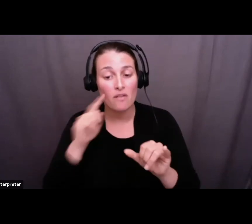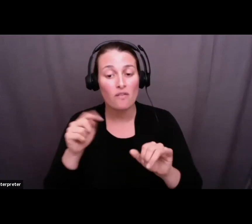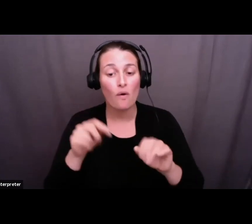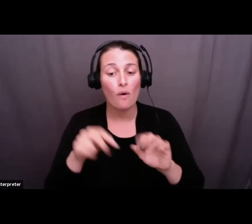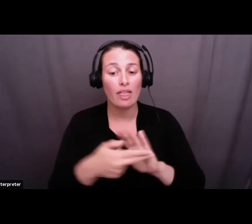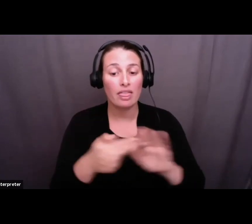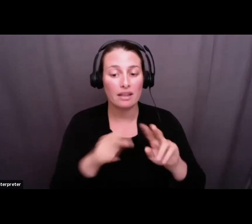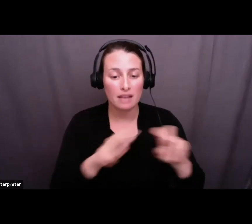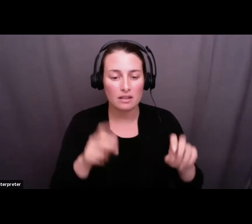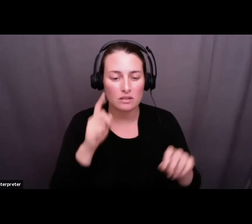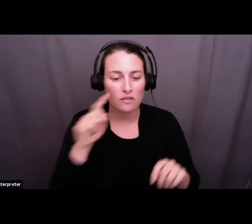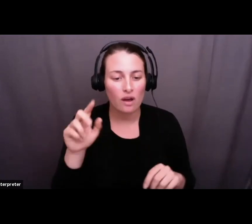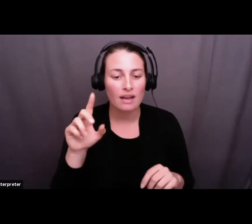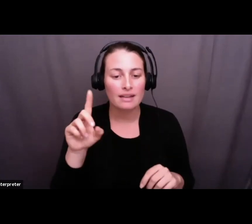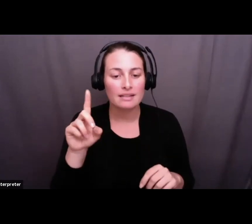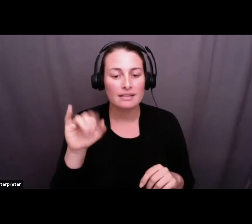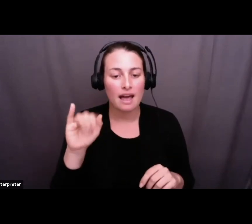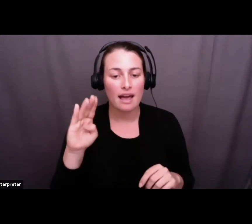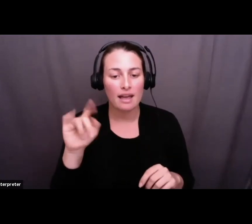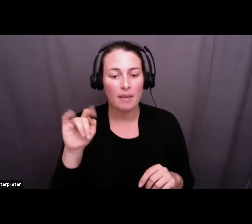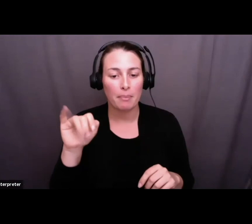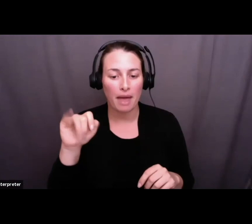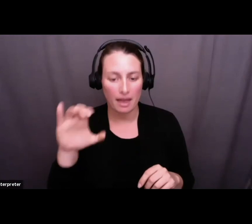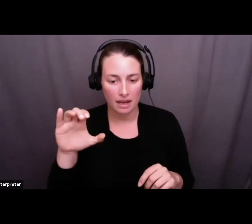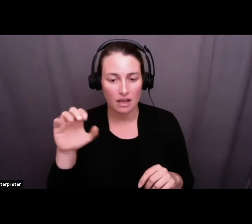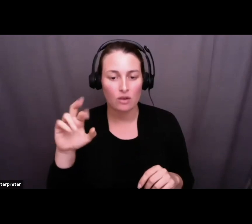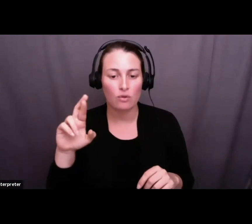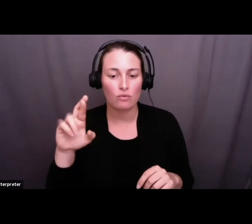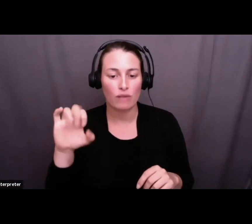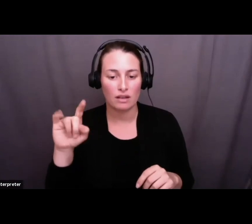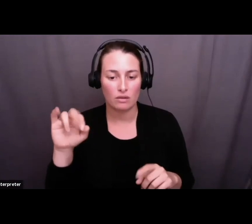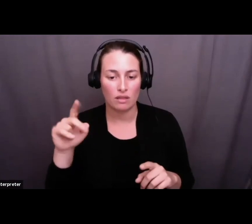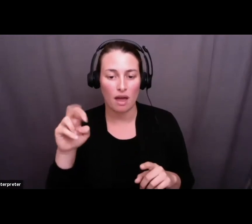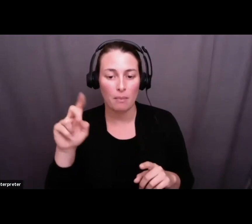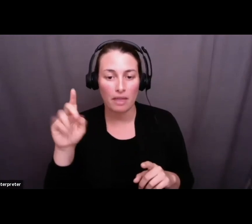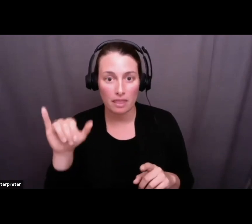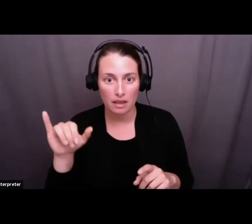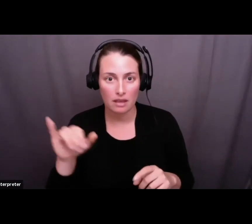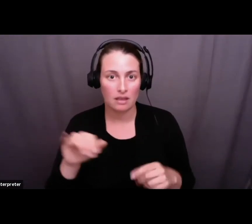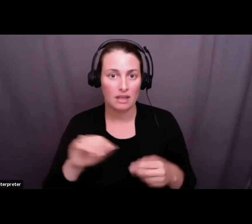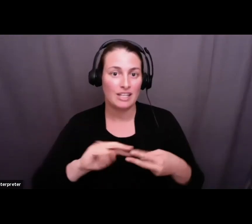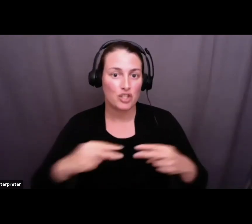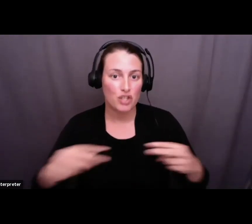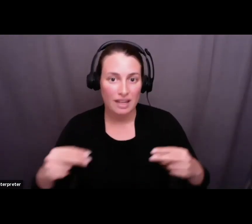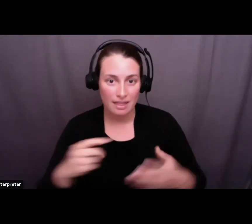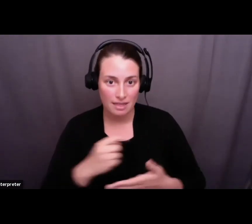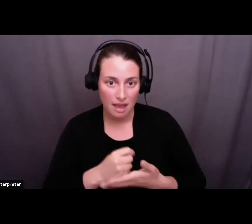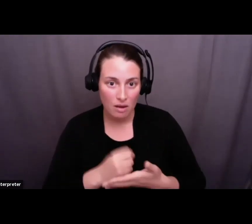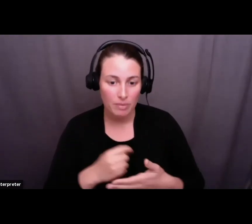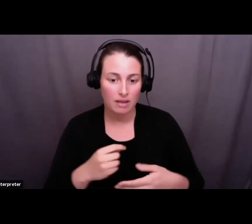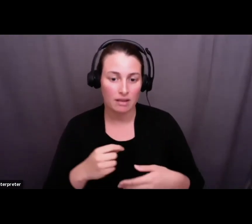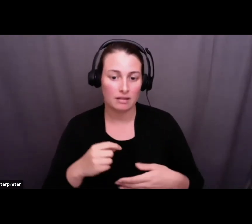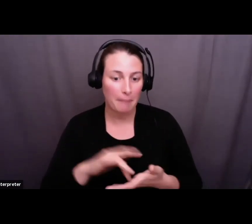And in the areas of gene therapy and regenerative medicine, we have a leadership position, despite